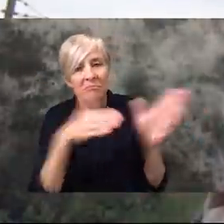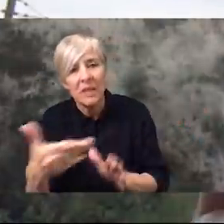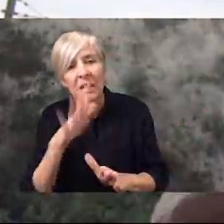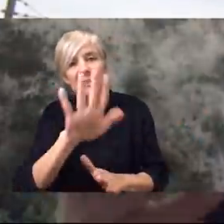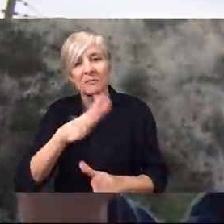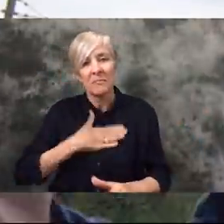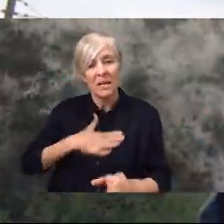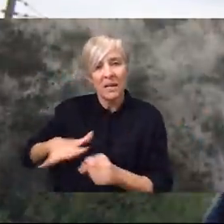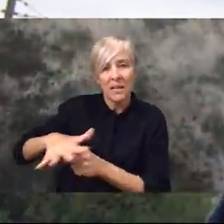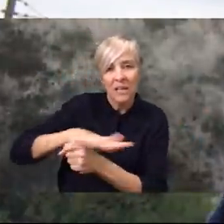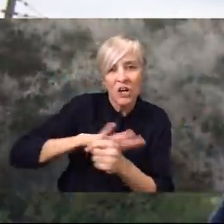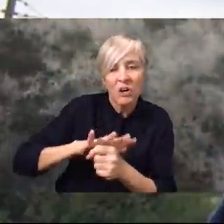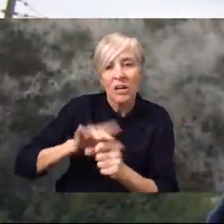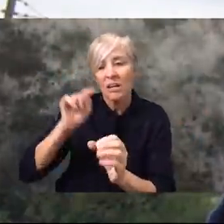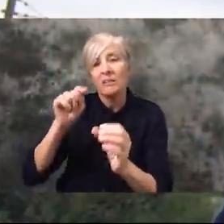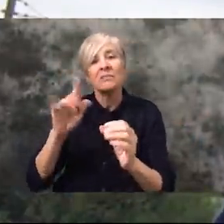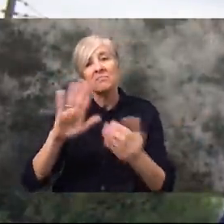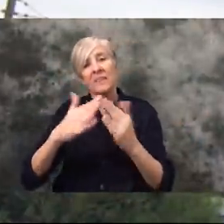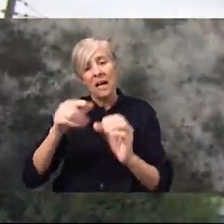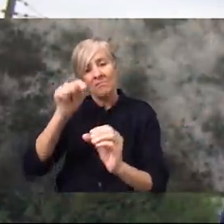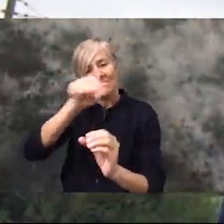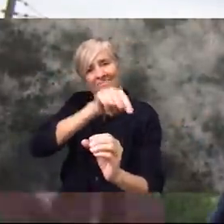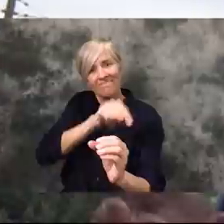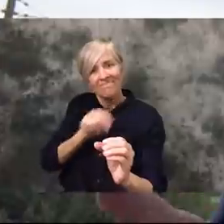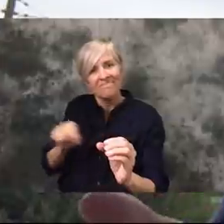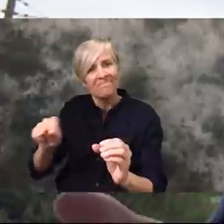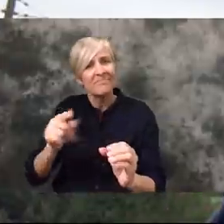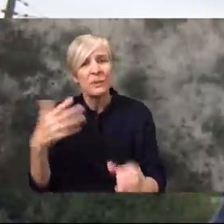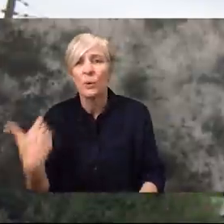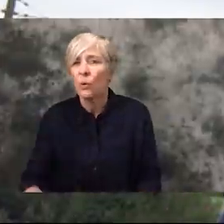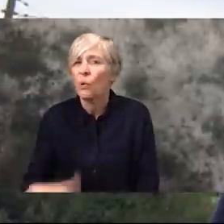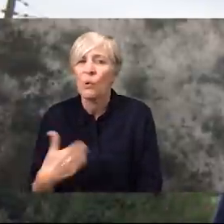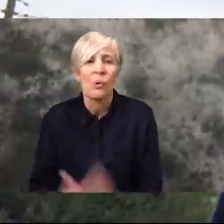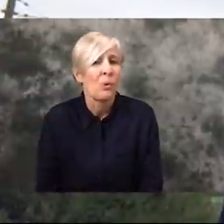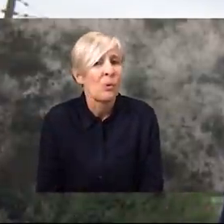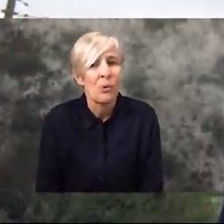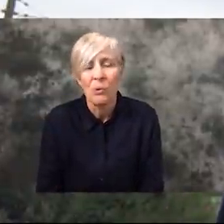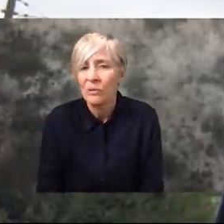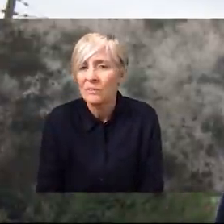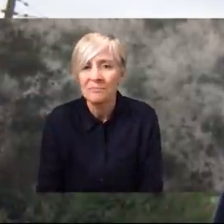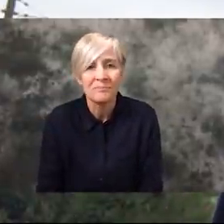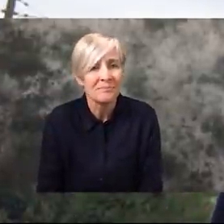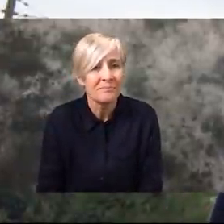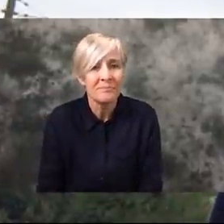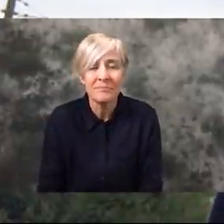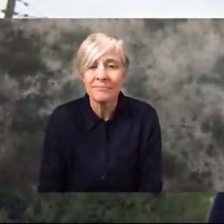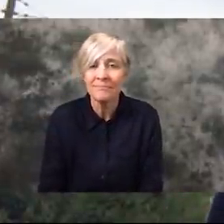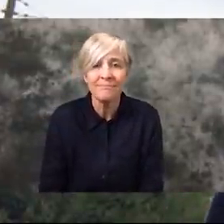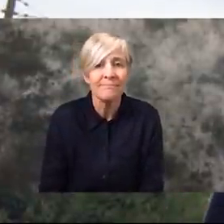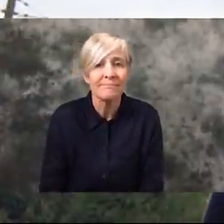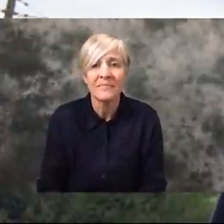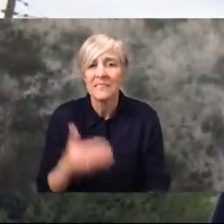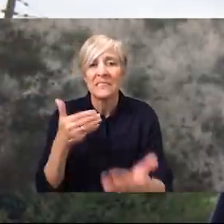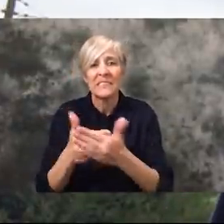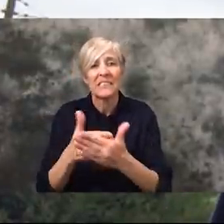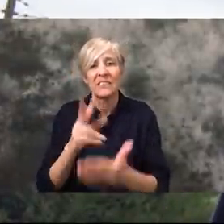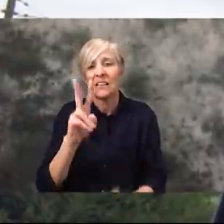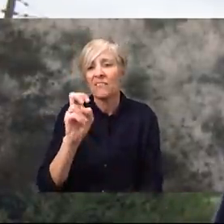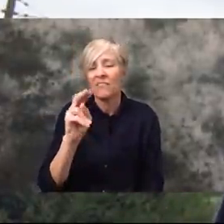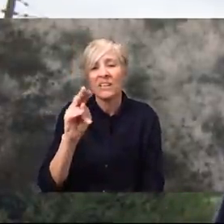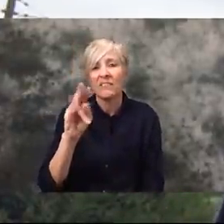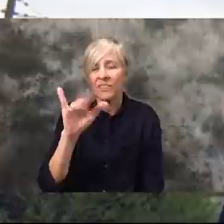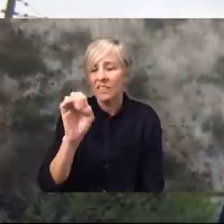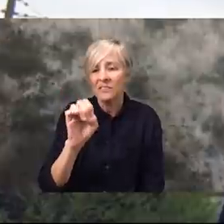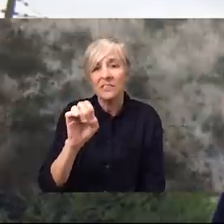Lombardy and in Veneto and Emilia Romagna - The graveyards and cemeteries